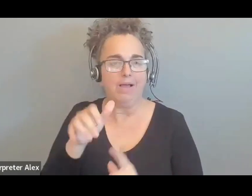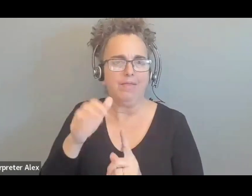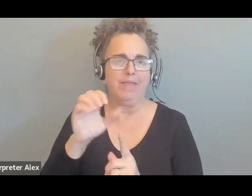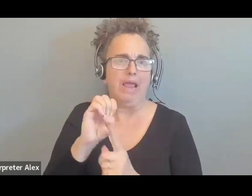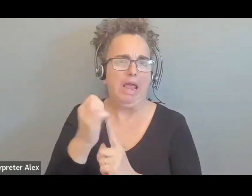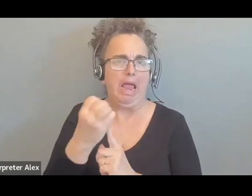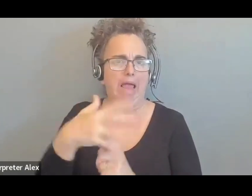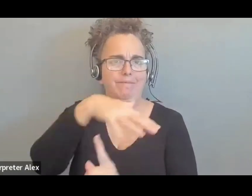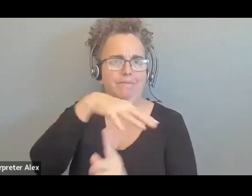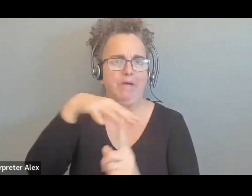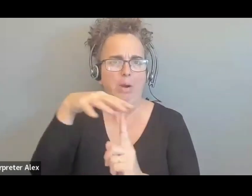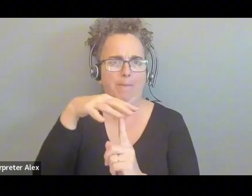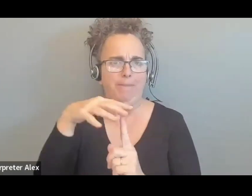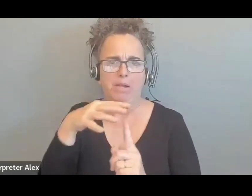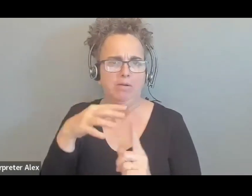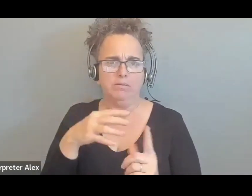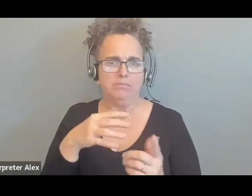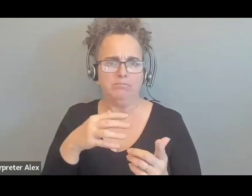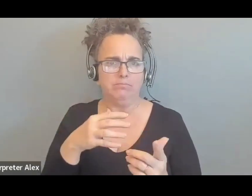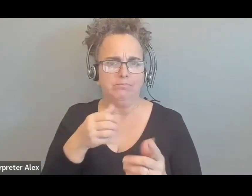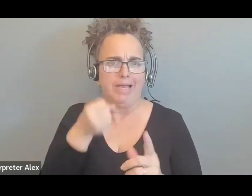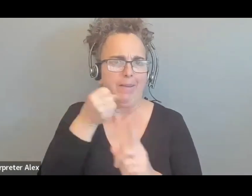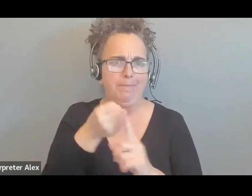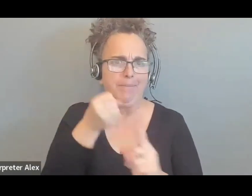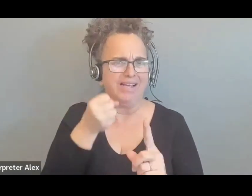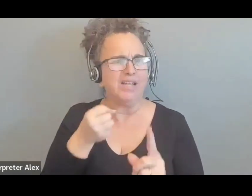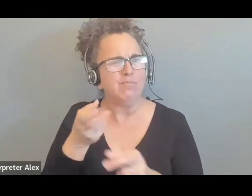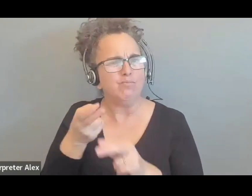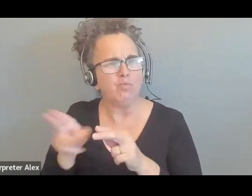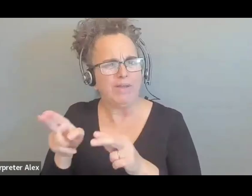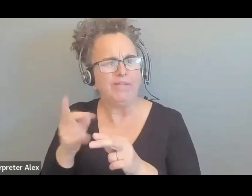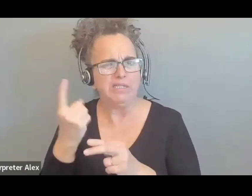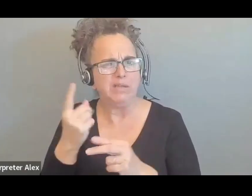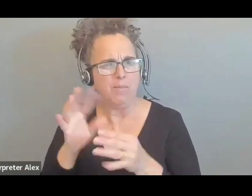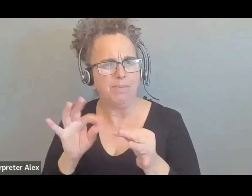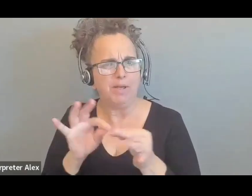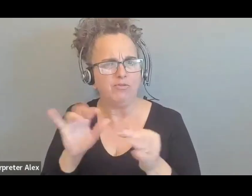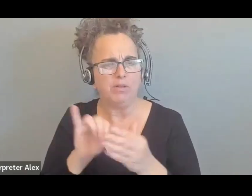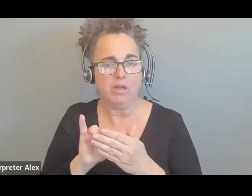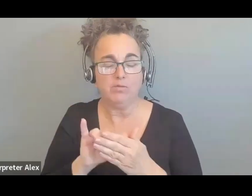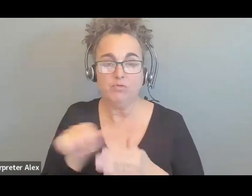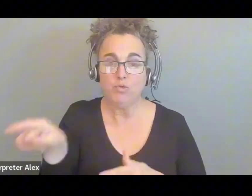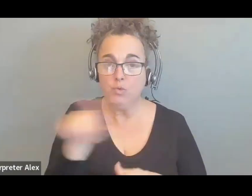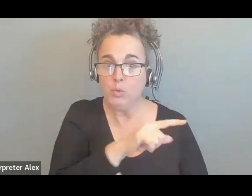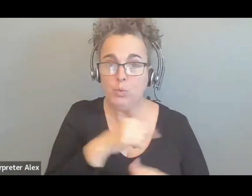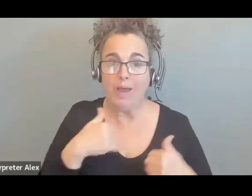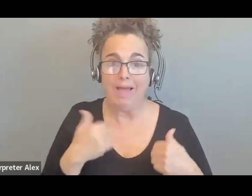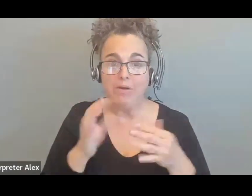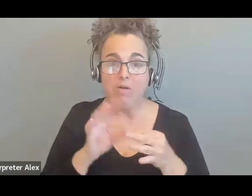we previously briefly mentioned, do you have any comment on technology,